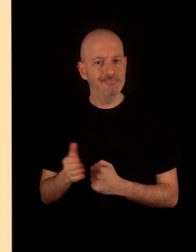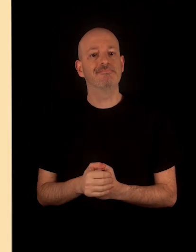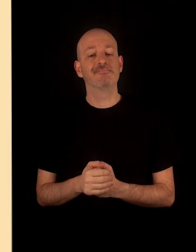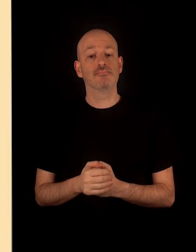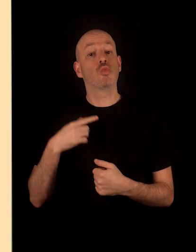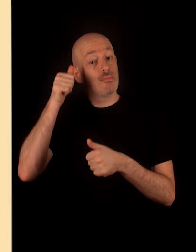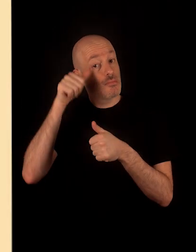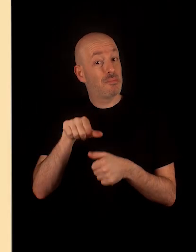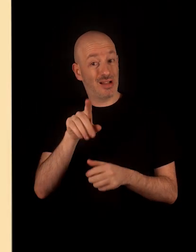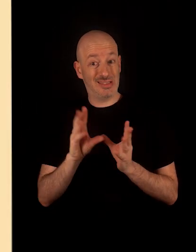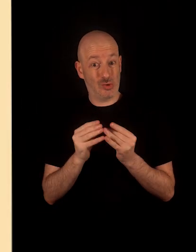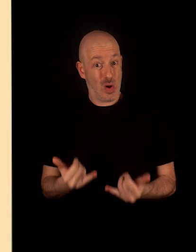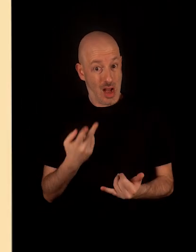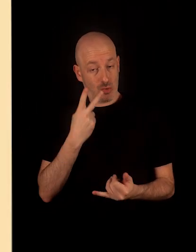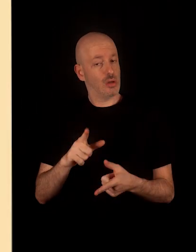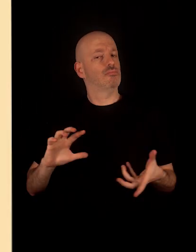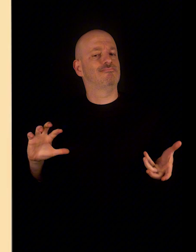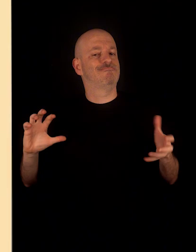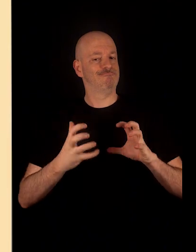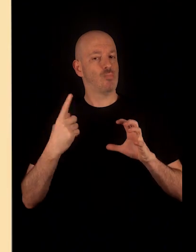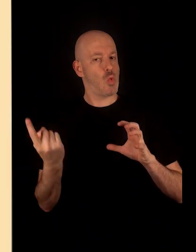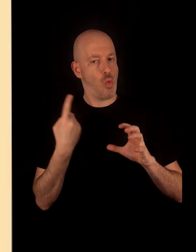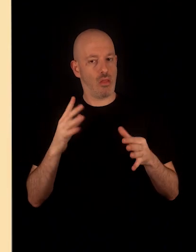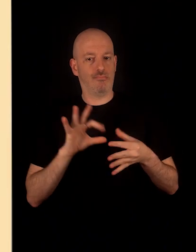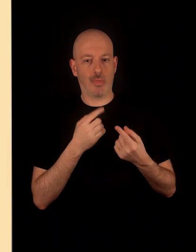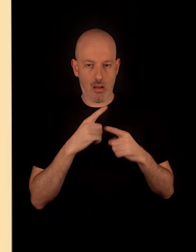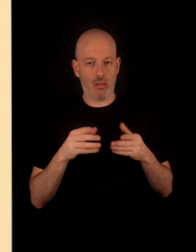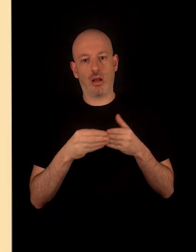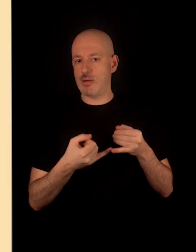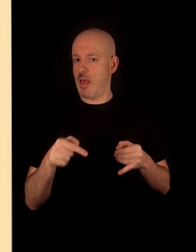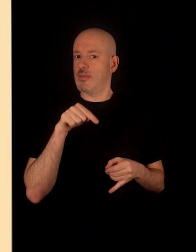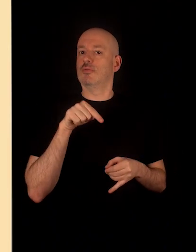Our focus today will be exactly this. The call for hosts is already open.